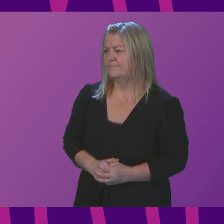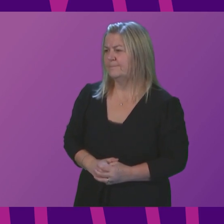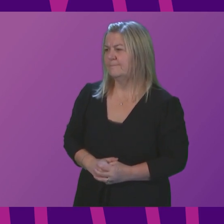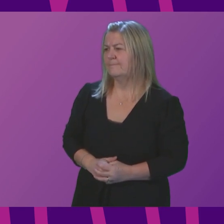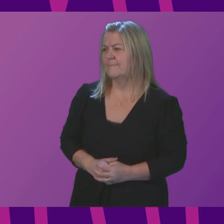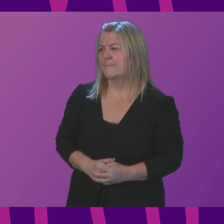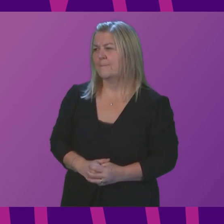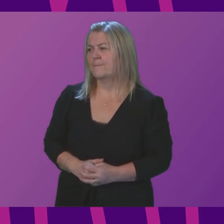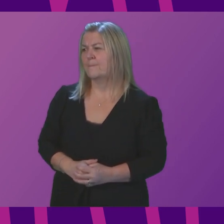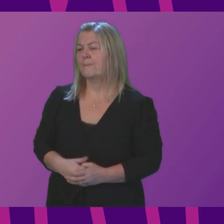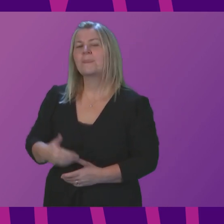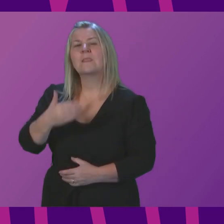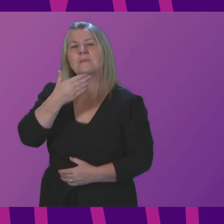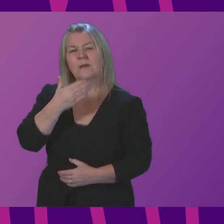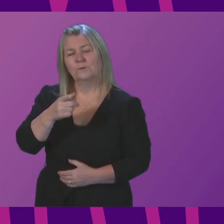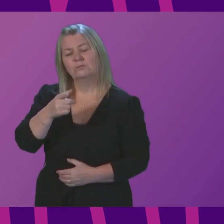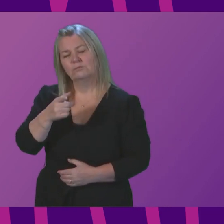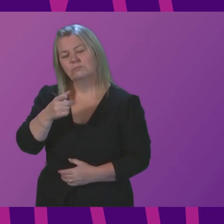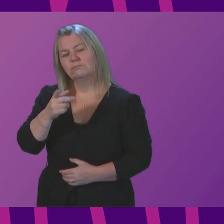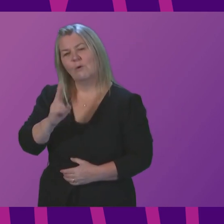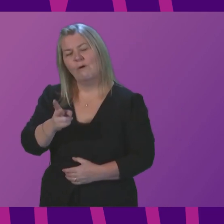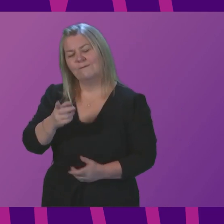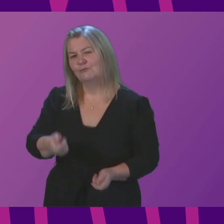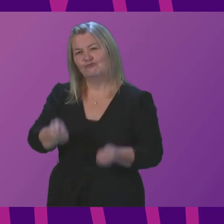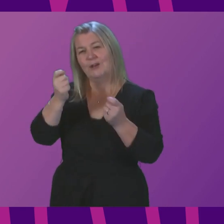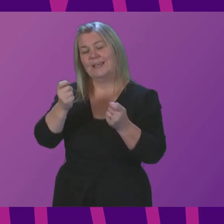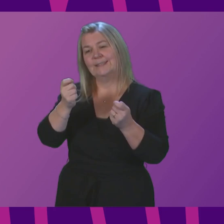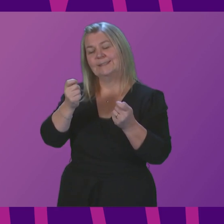I have previously raised the often tortuous journey of women who are navigating their